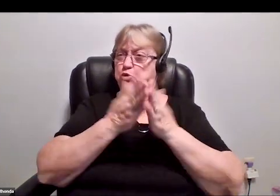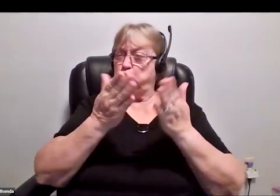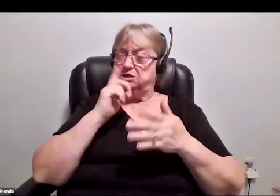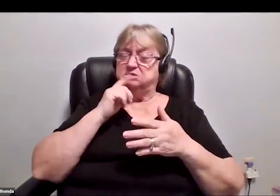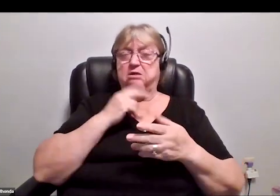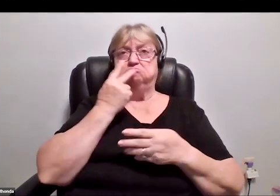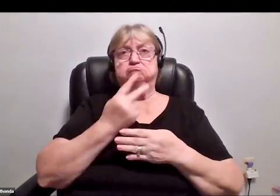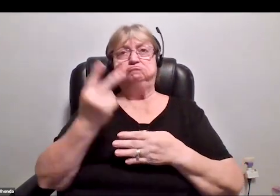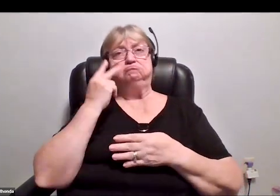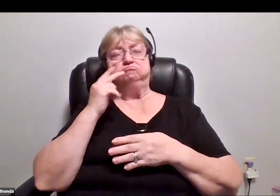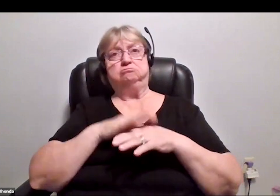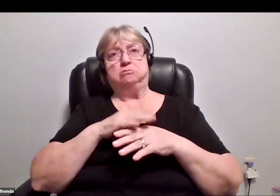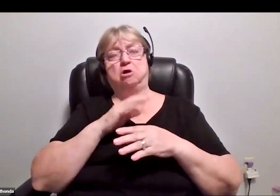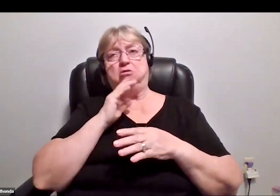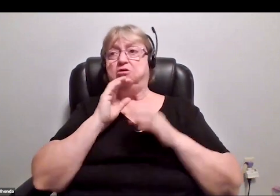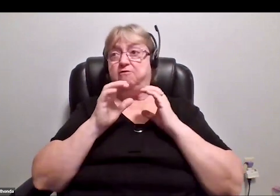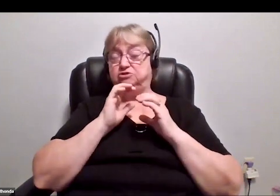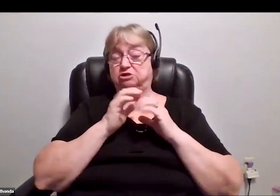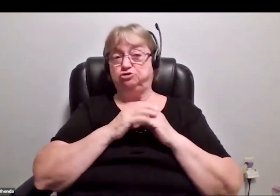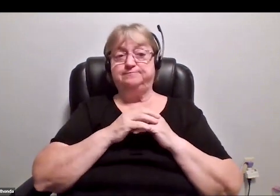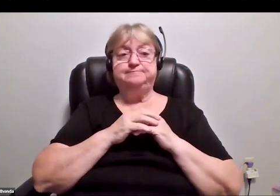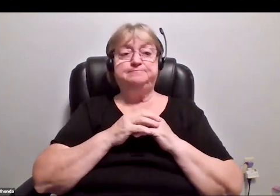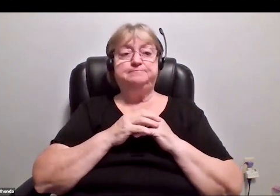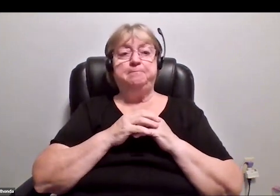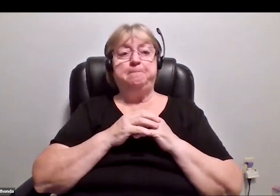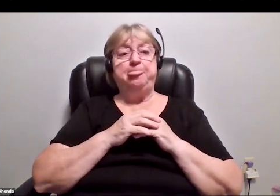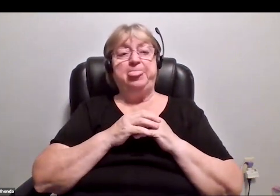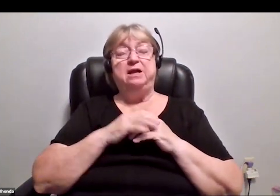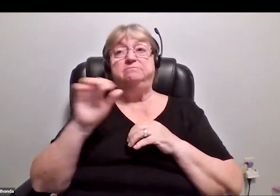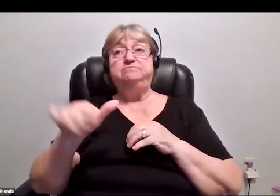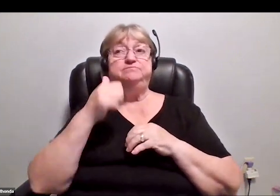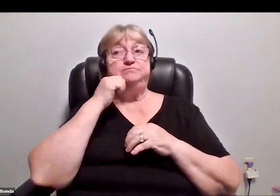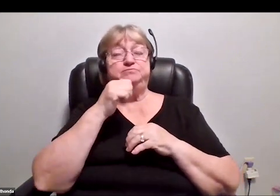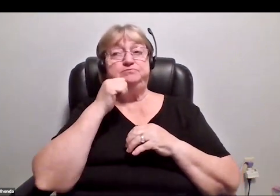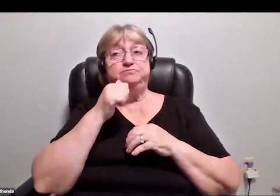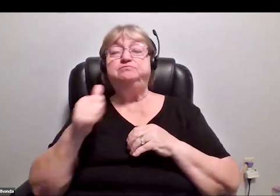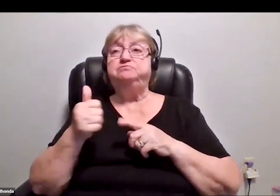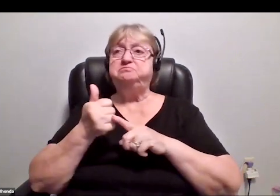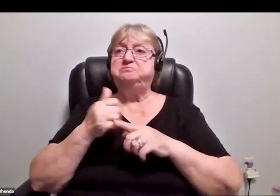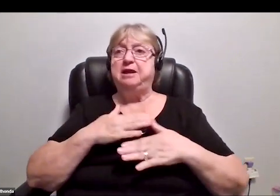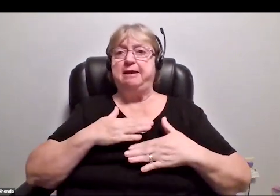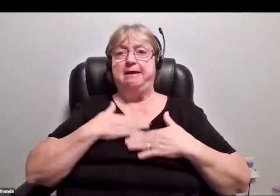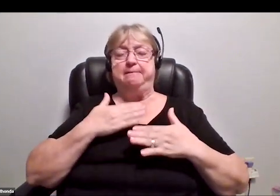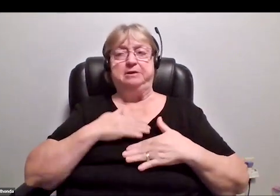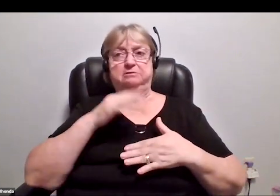and the other girl that she was talking about was happy that she had never had to go through the same amount of physical therapy